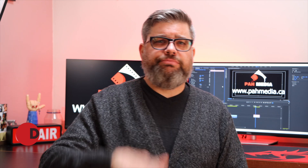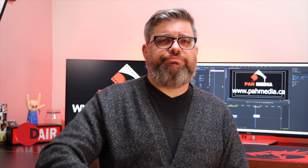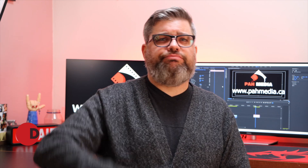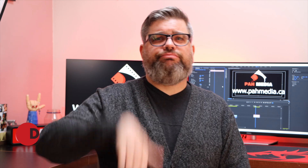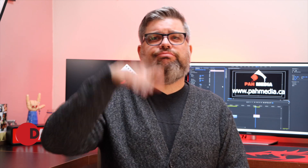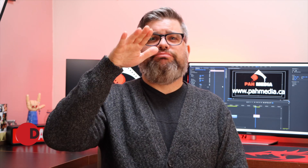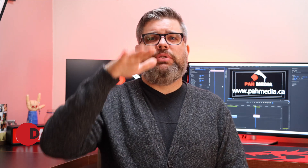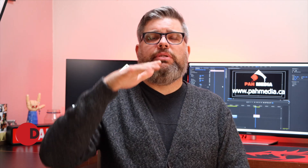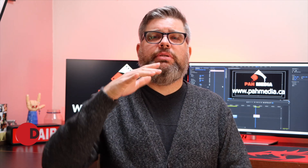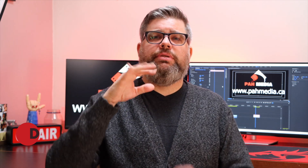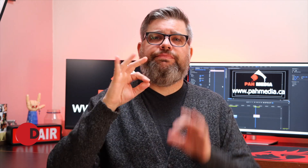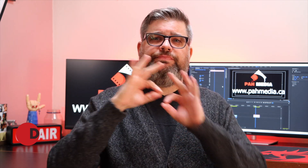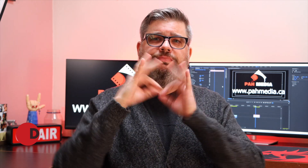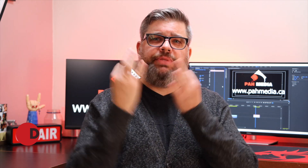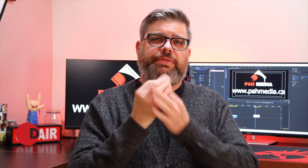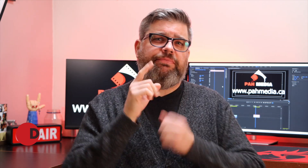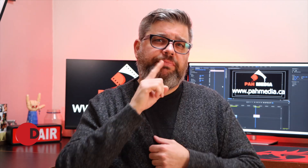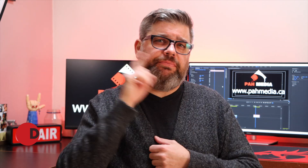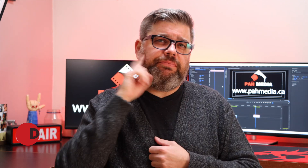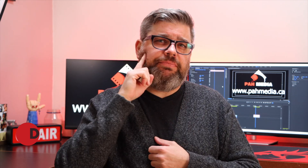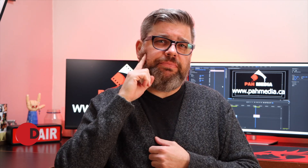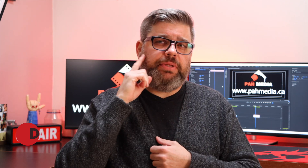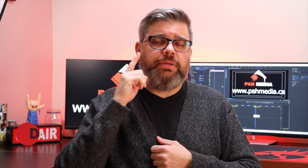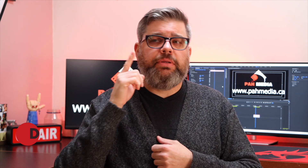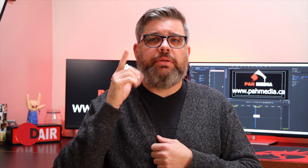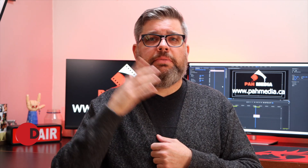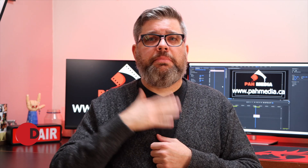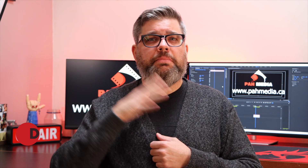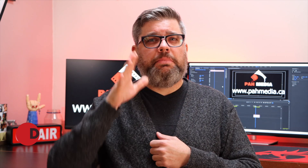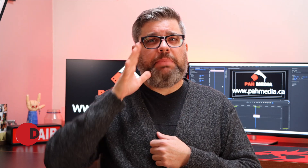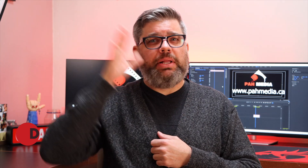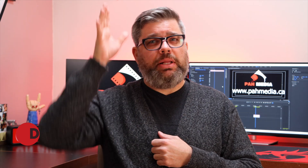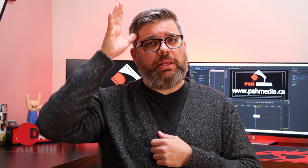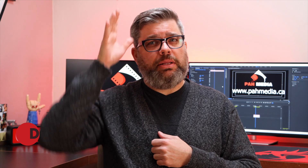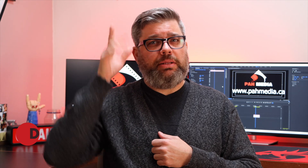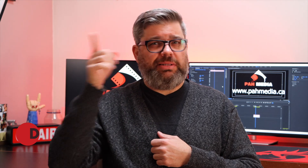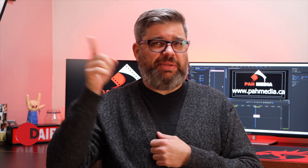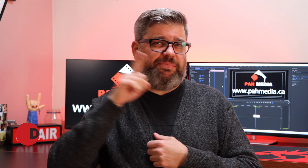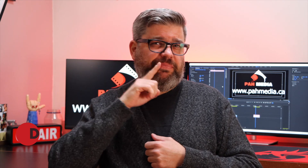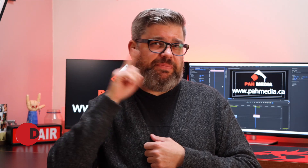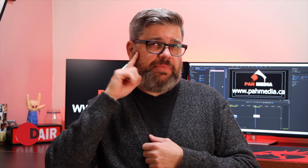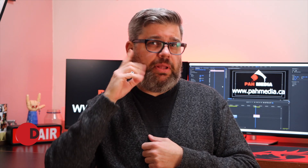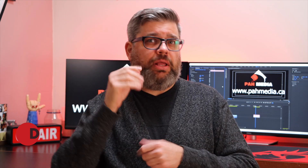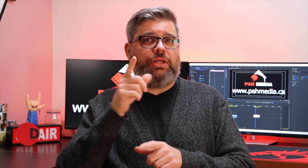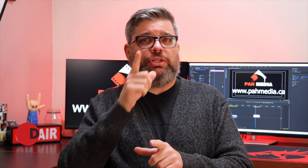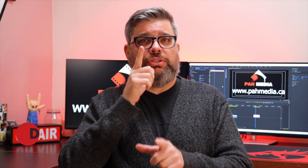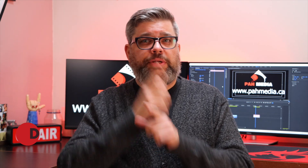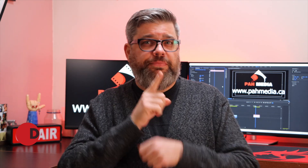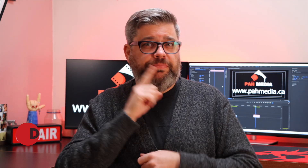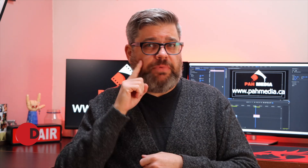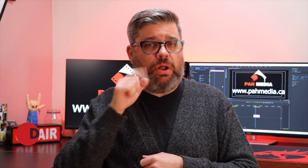my parents were deaf and my sister was deaf as well.